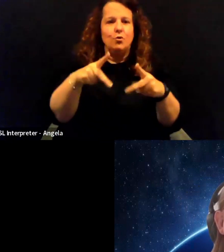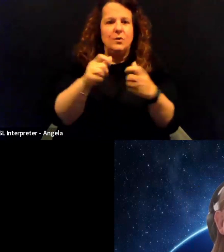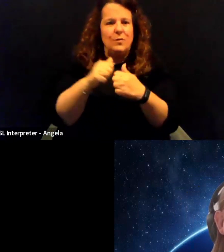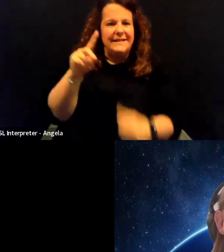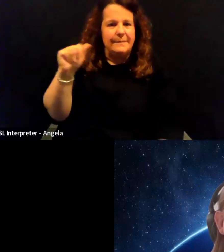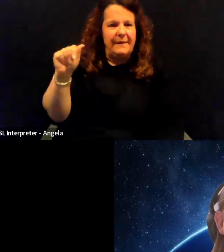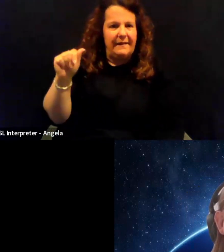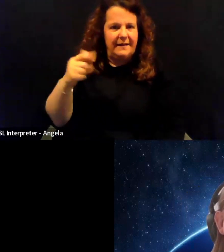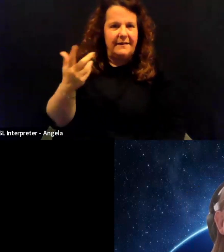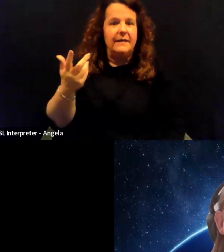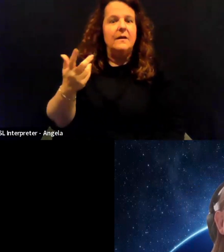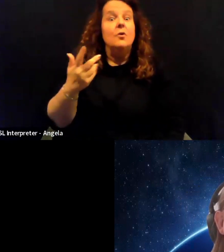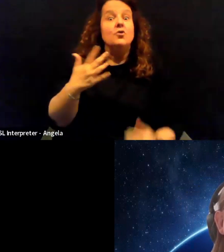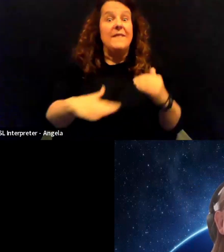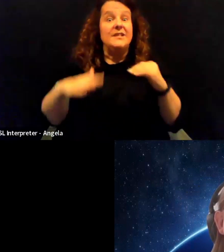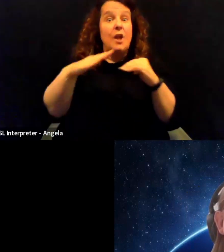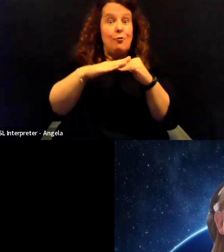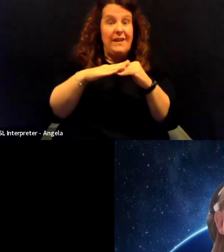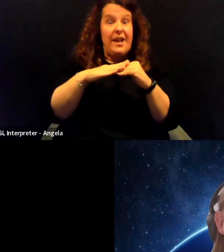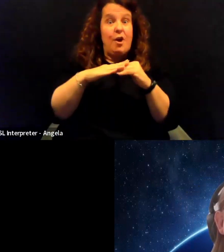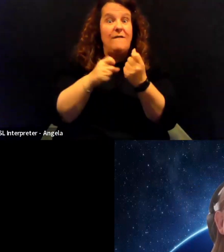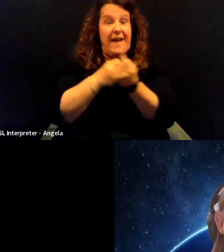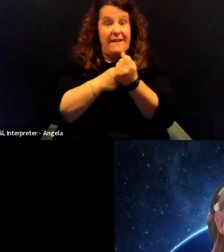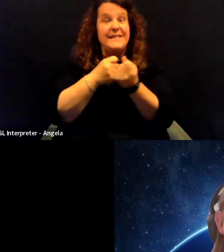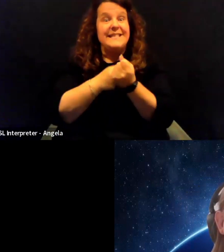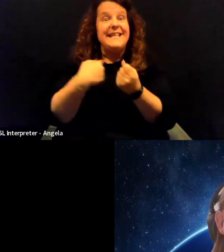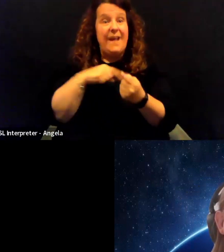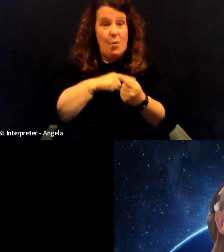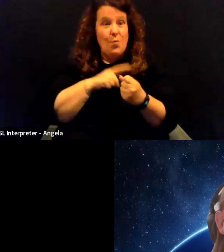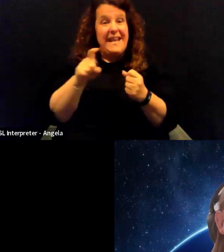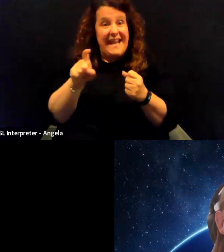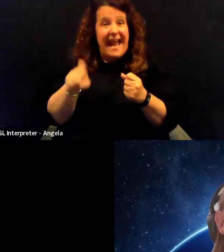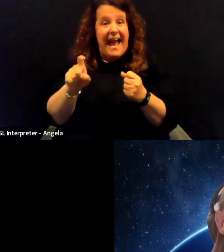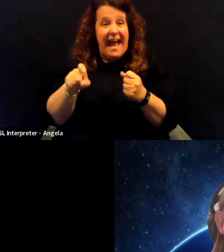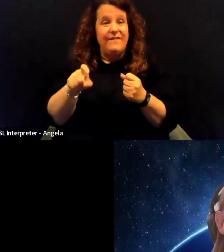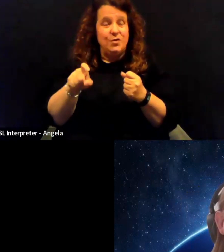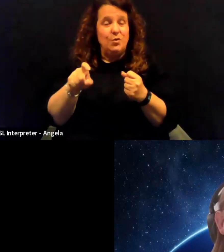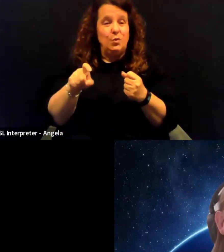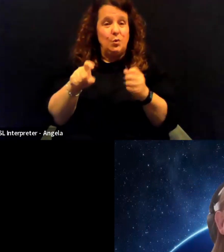layer of advocacy that we have to, that we're, we're charged with, right?